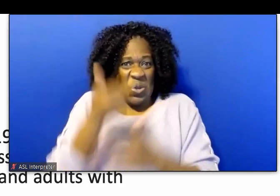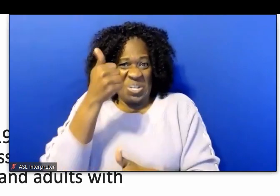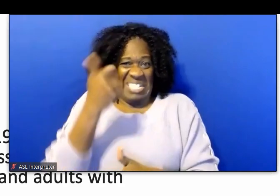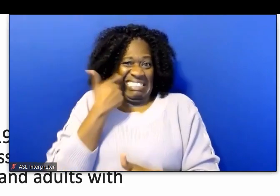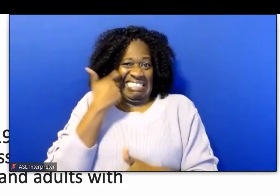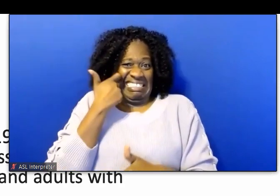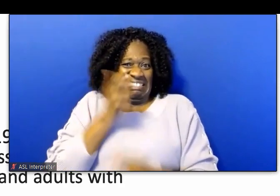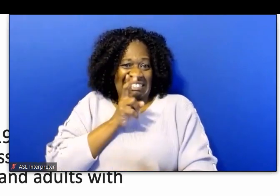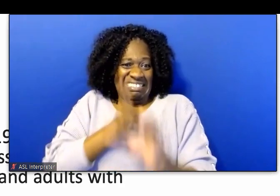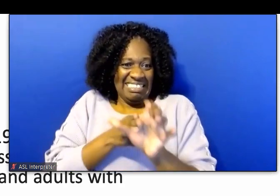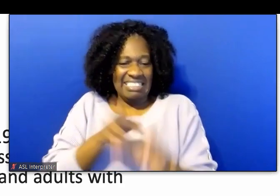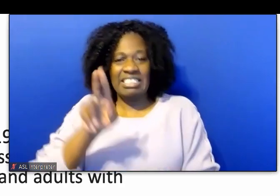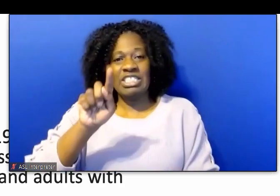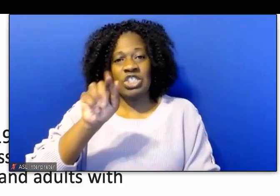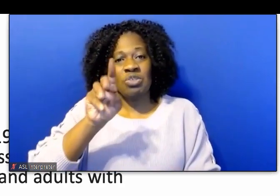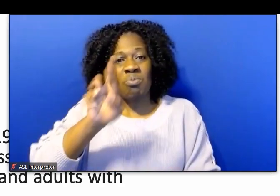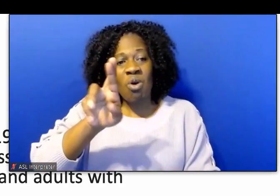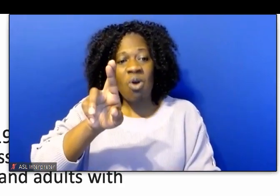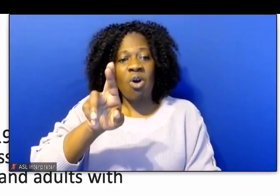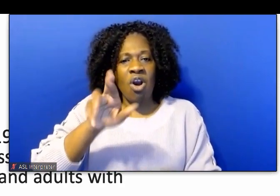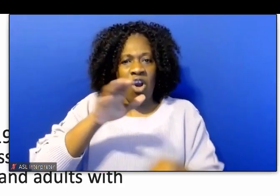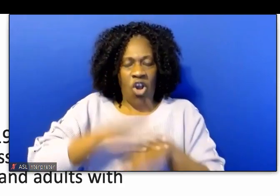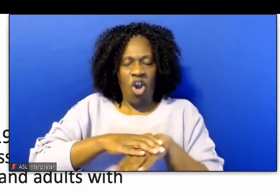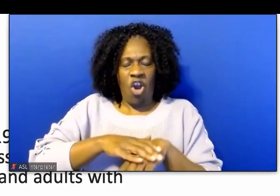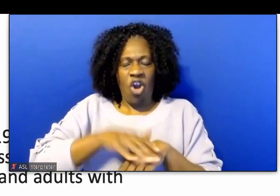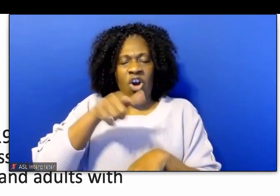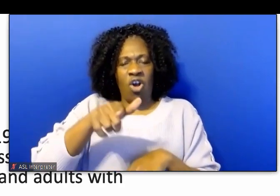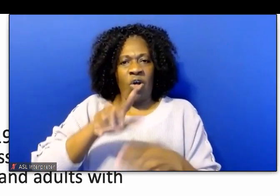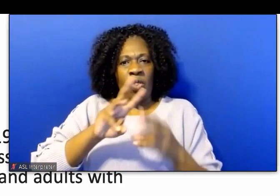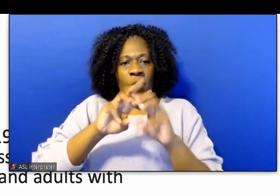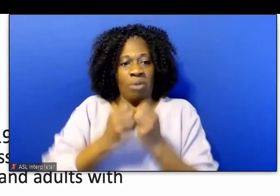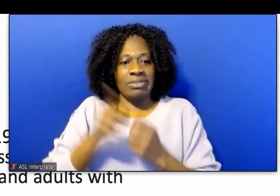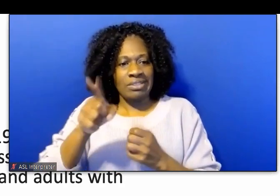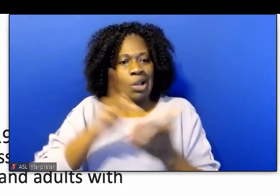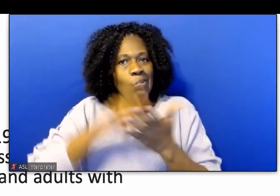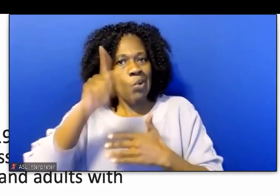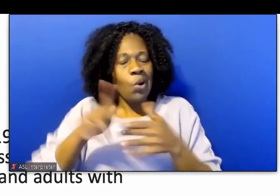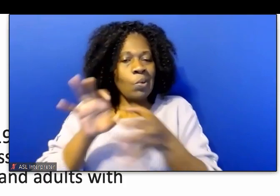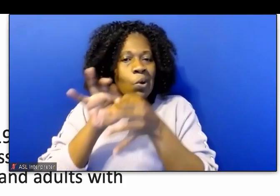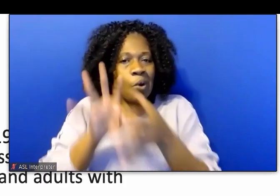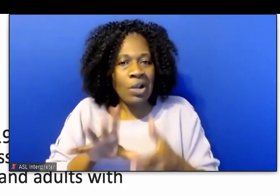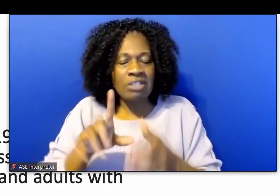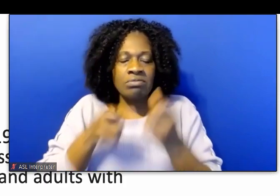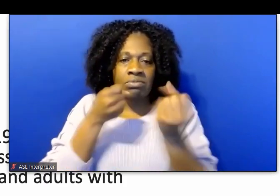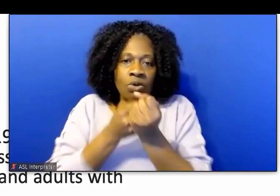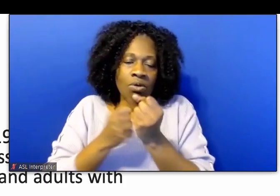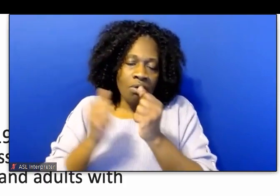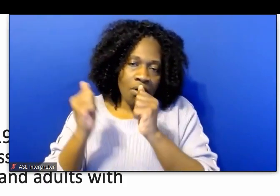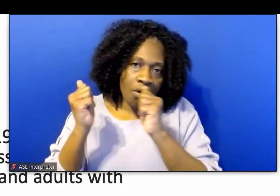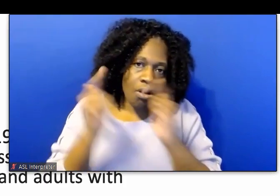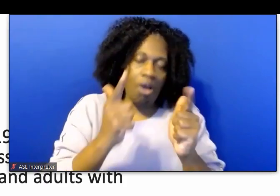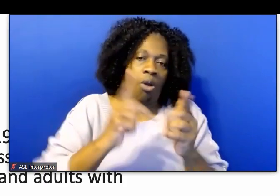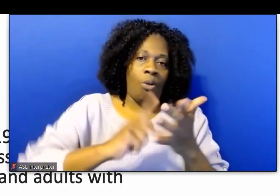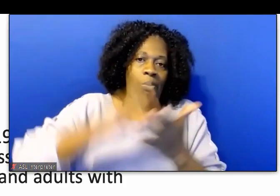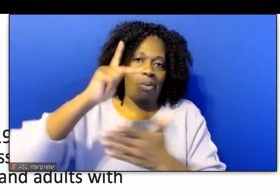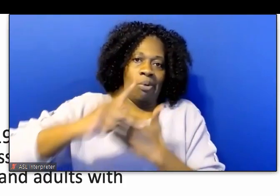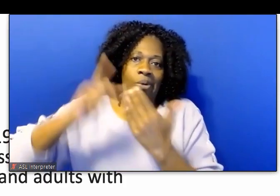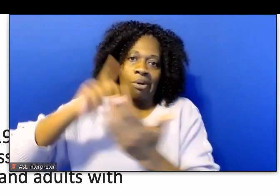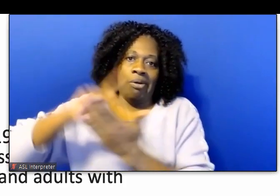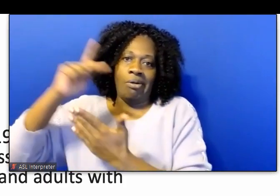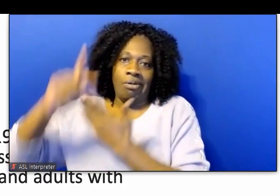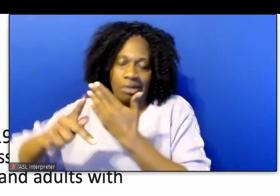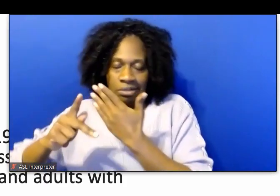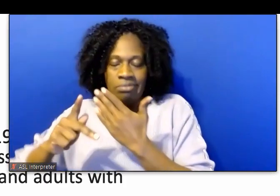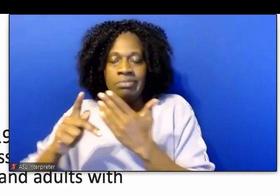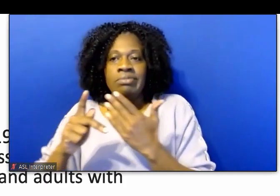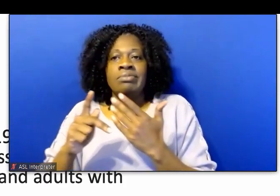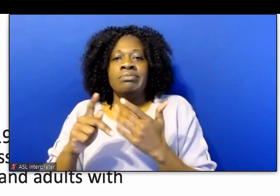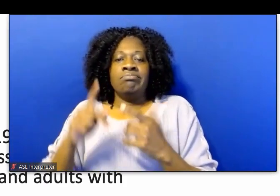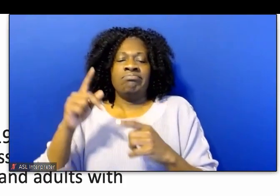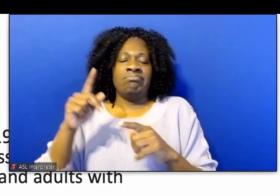She is on the webinar; She is our programs coordinator. She supports all our programs within lots of ways.